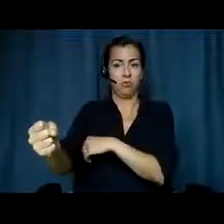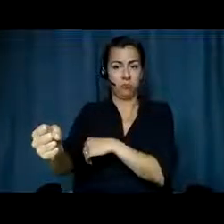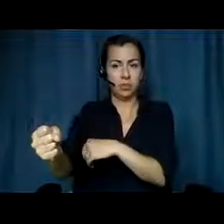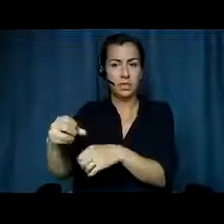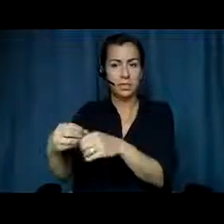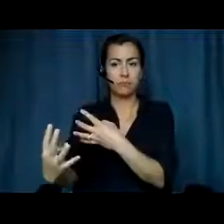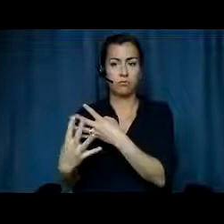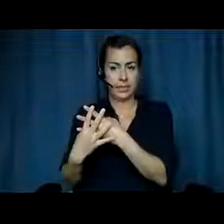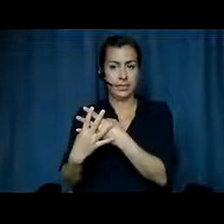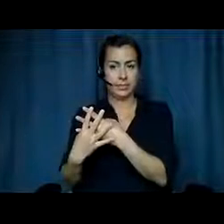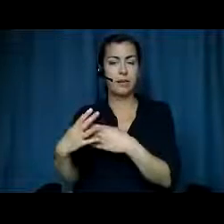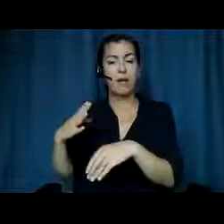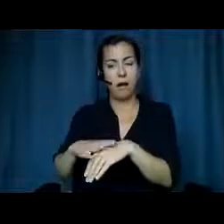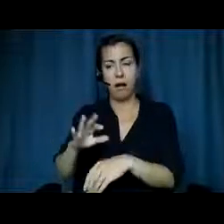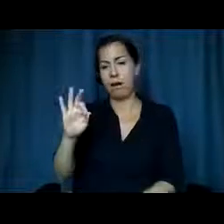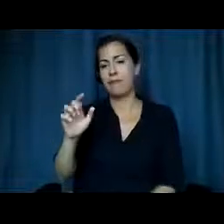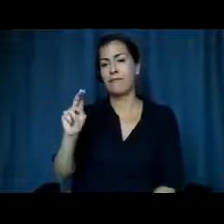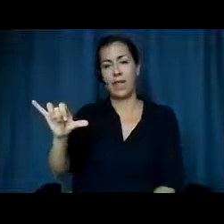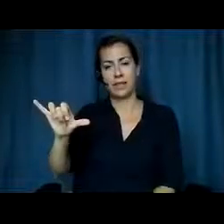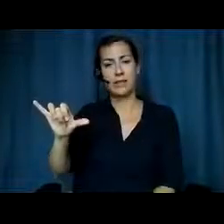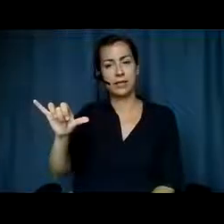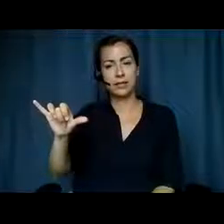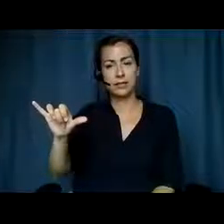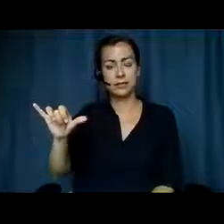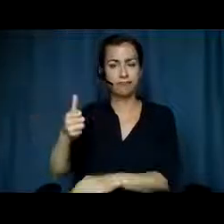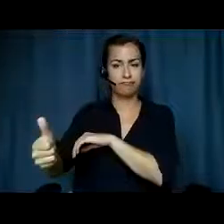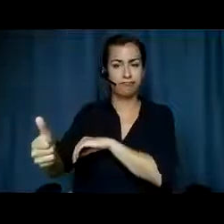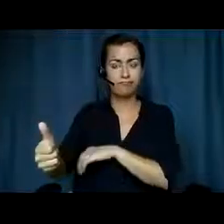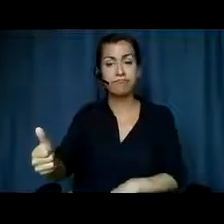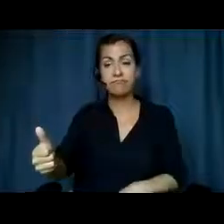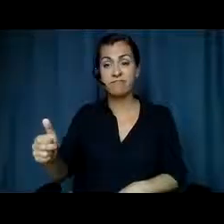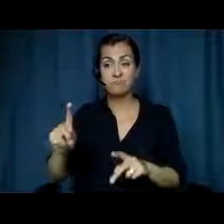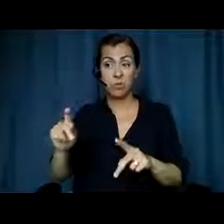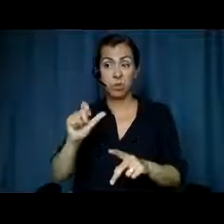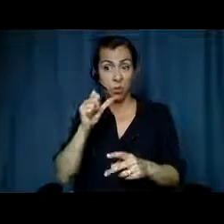In addition to having to register